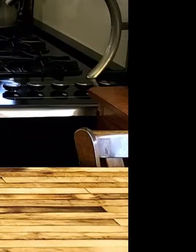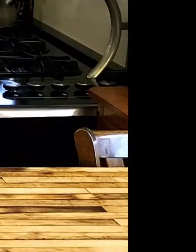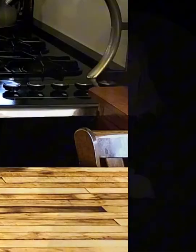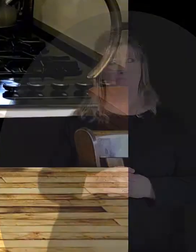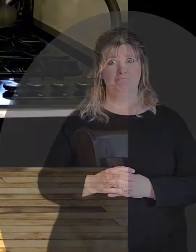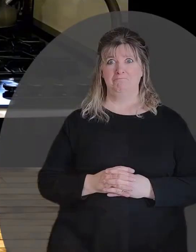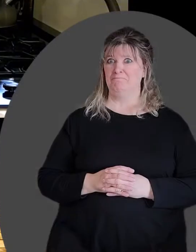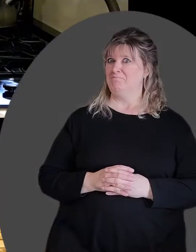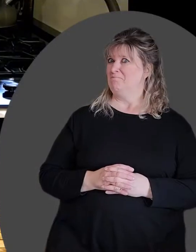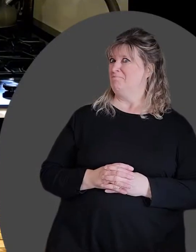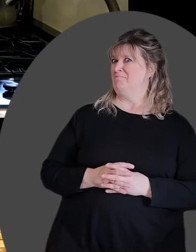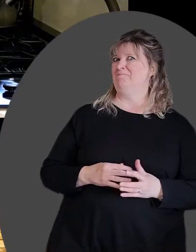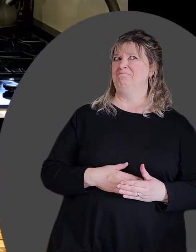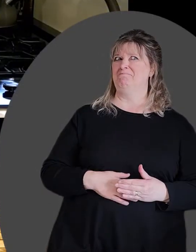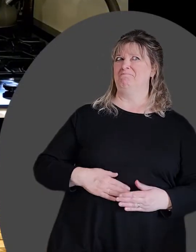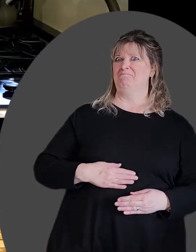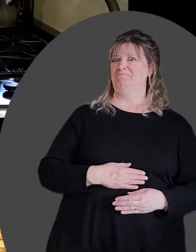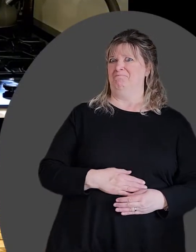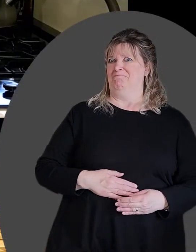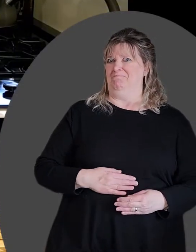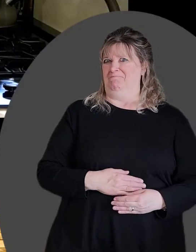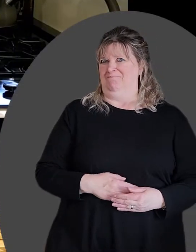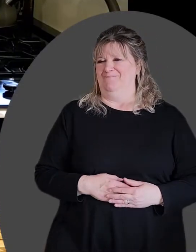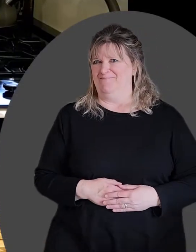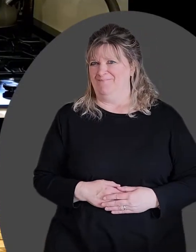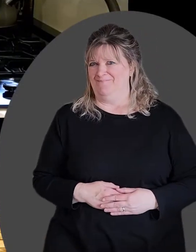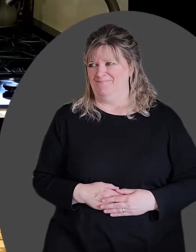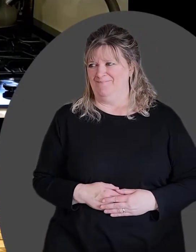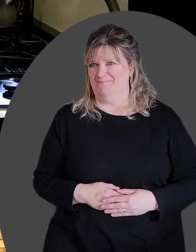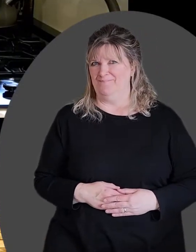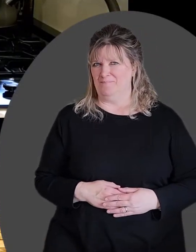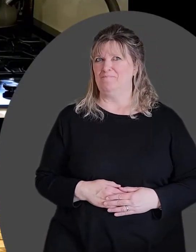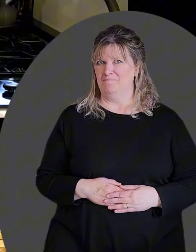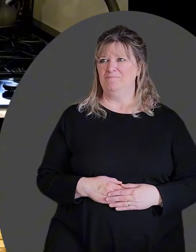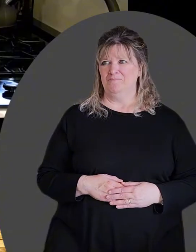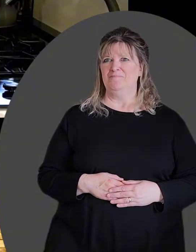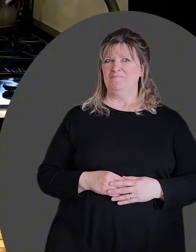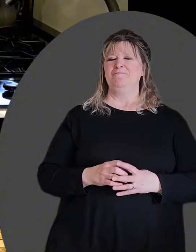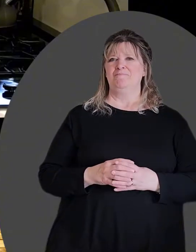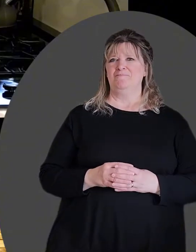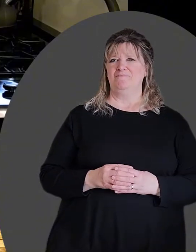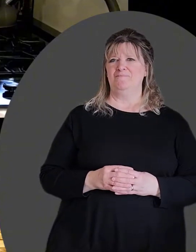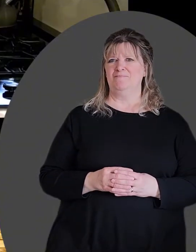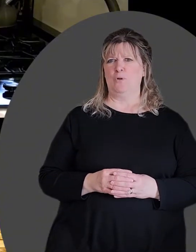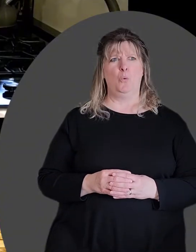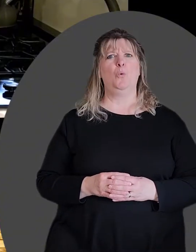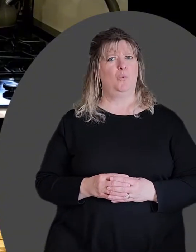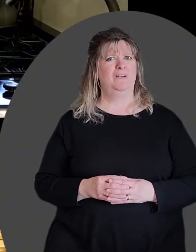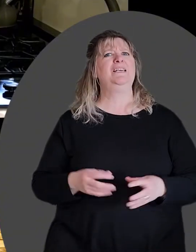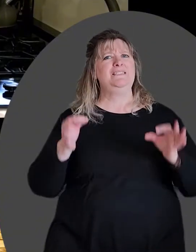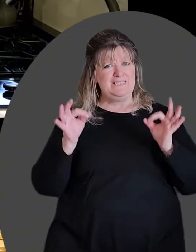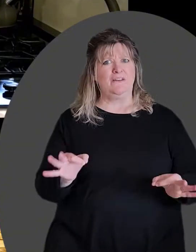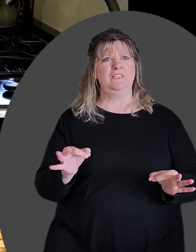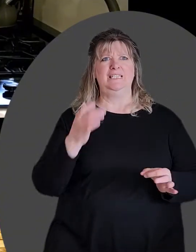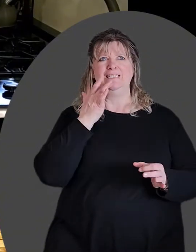mm oh that definitely tastes like